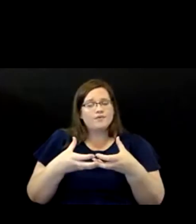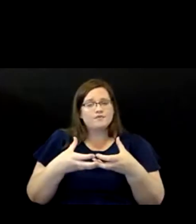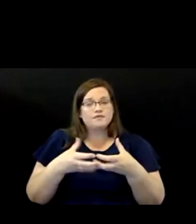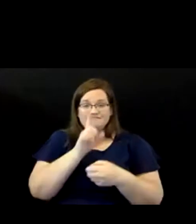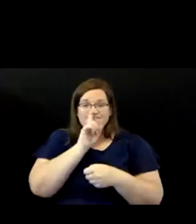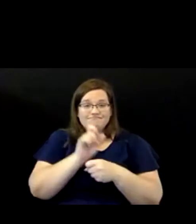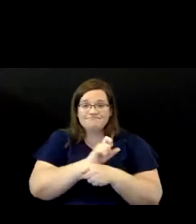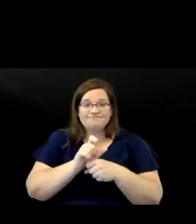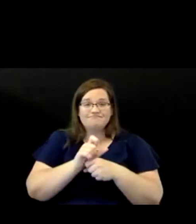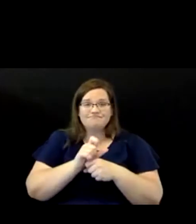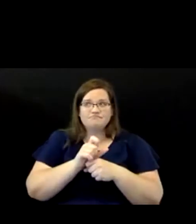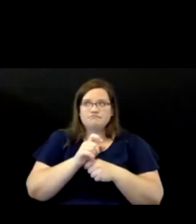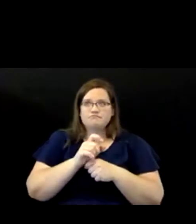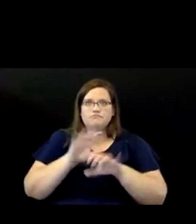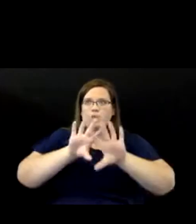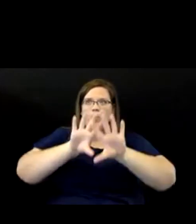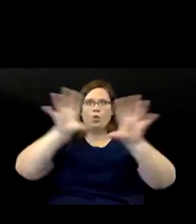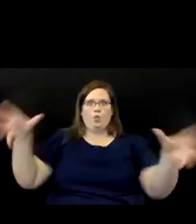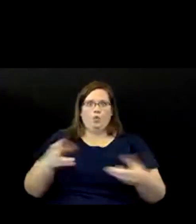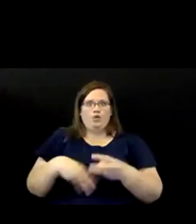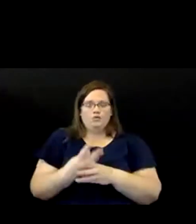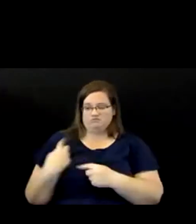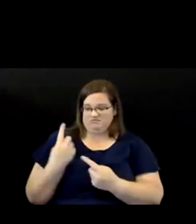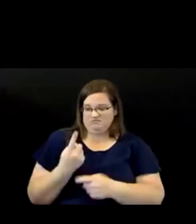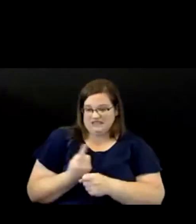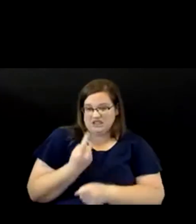world in the last, what, year and a half, two years